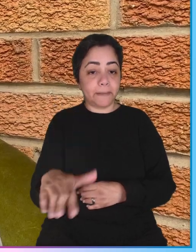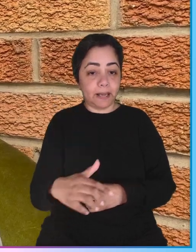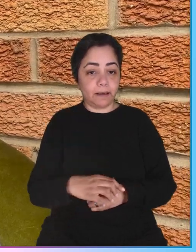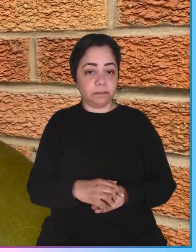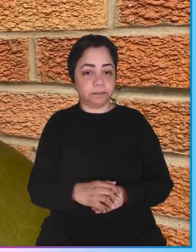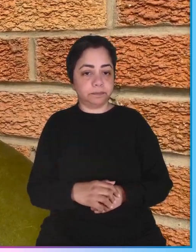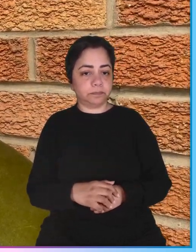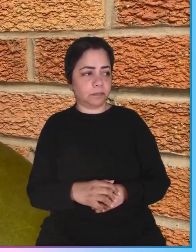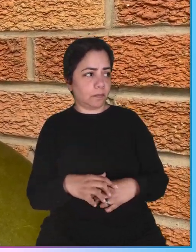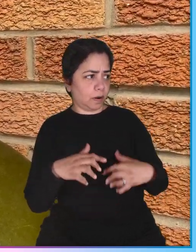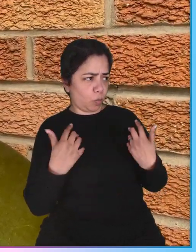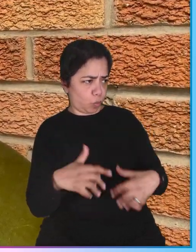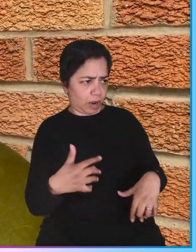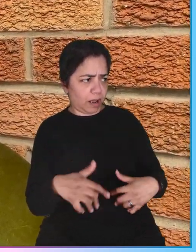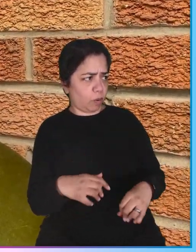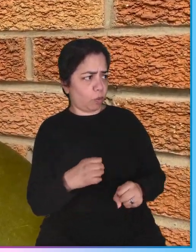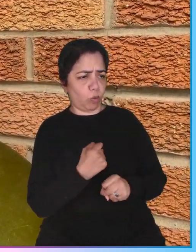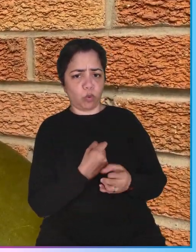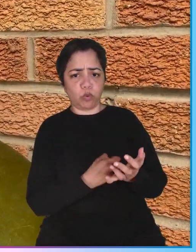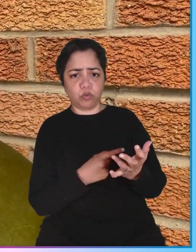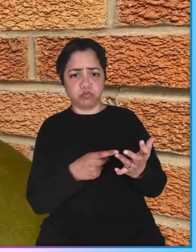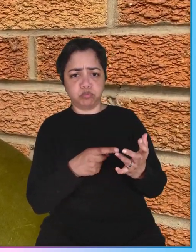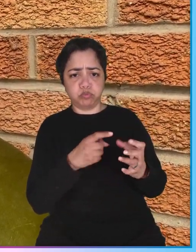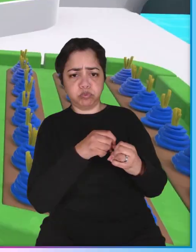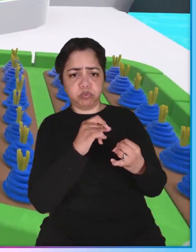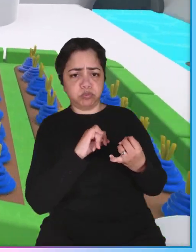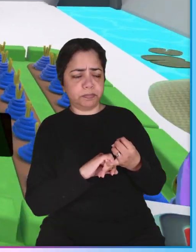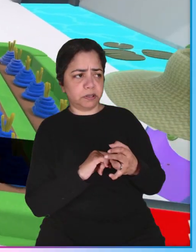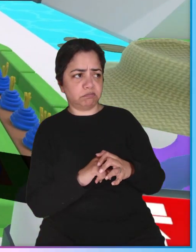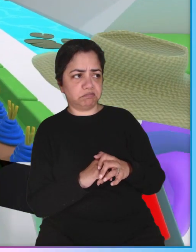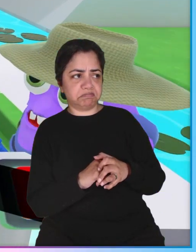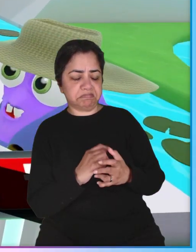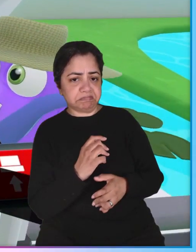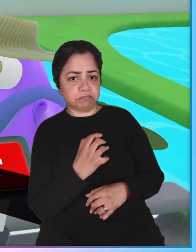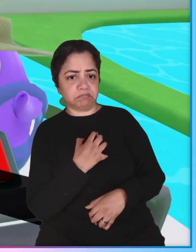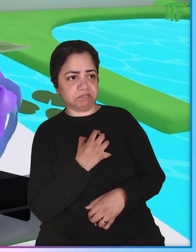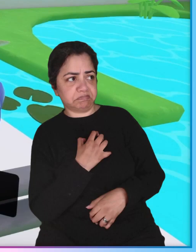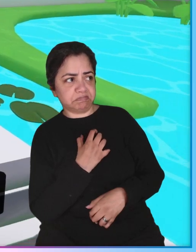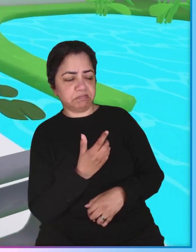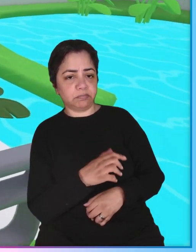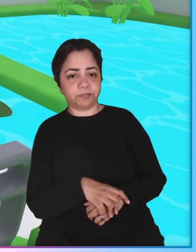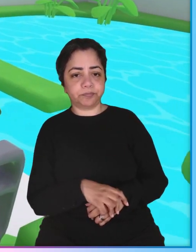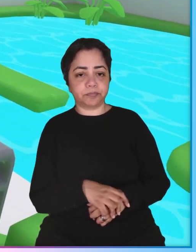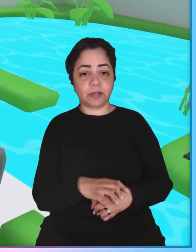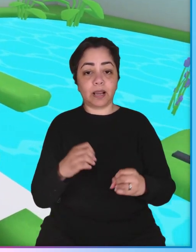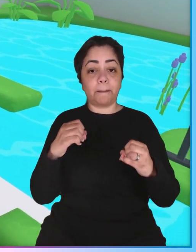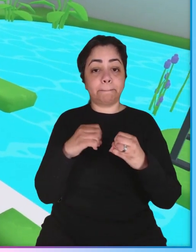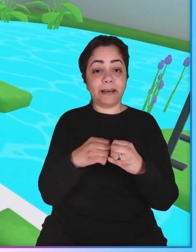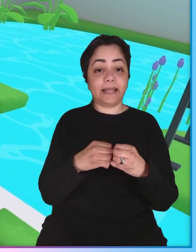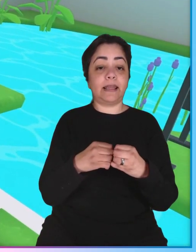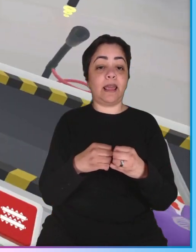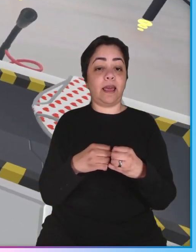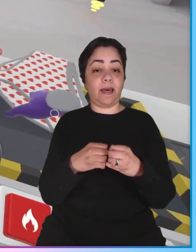That’s why we’ve created Blinnk and the Vacuum of Space. [Game Character 1] Wow, Grooobs. [Game Character 2] So ominous.